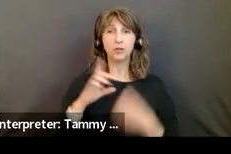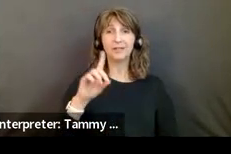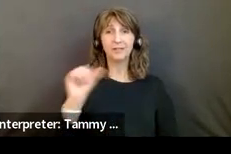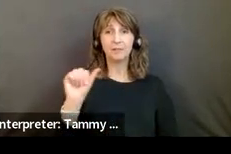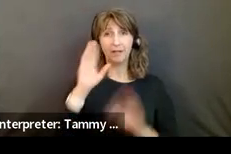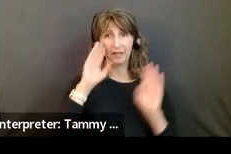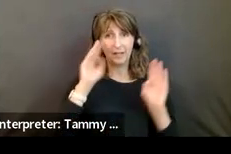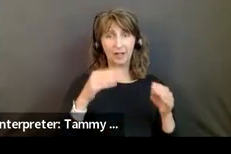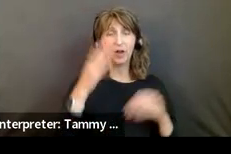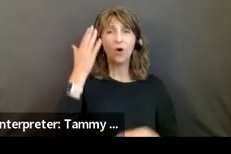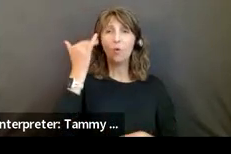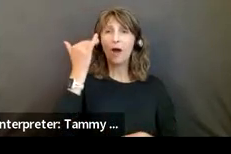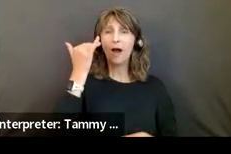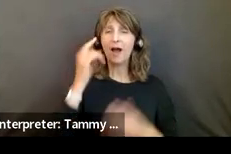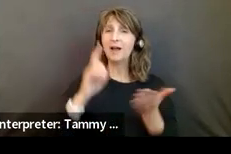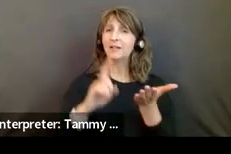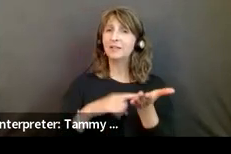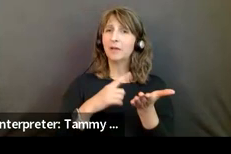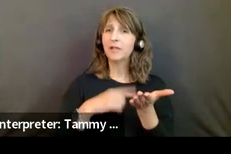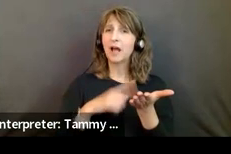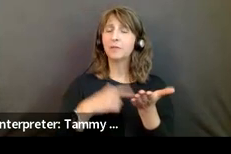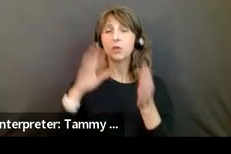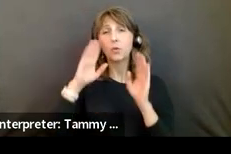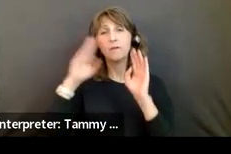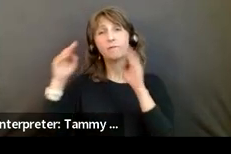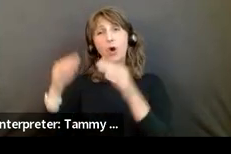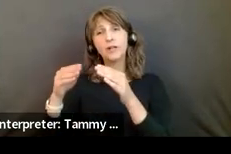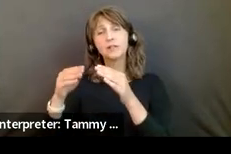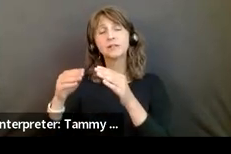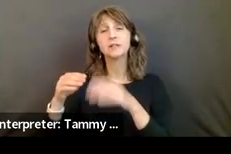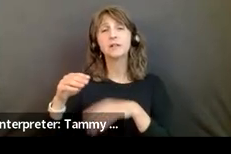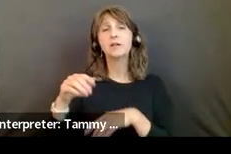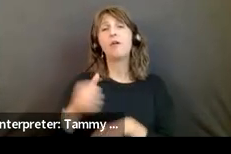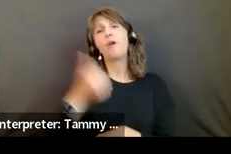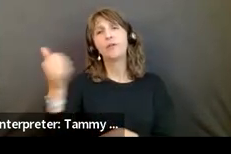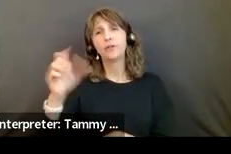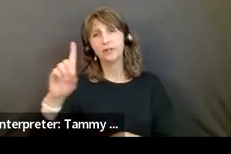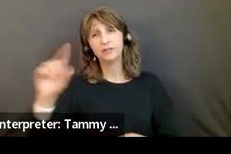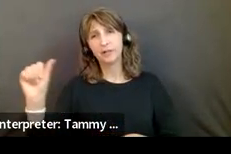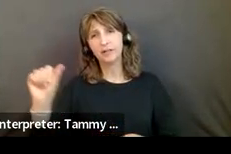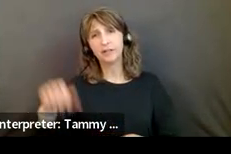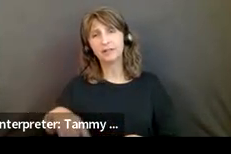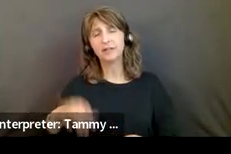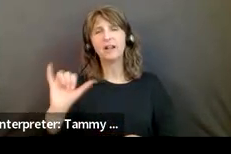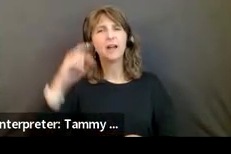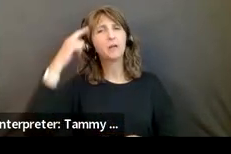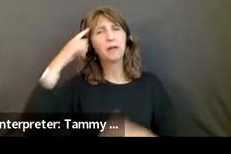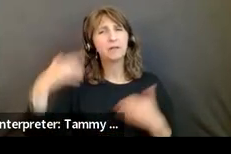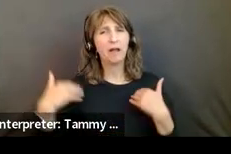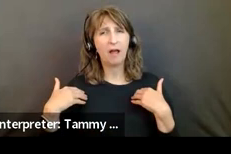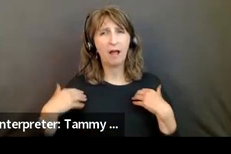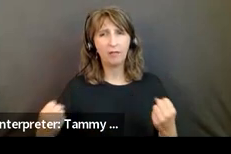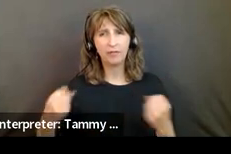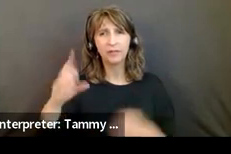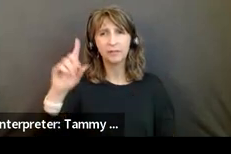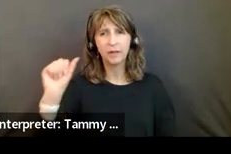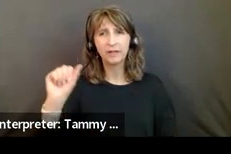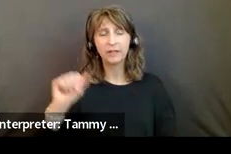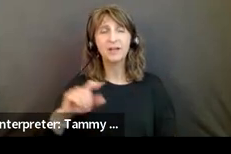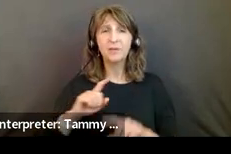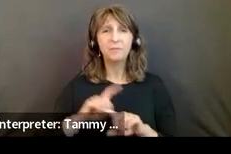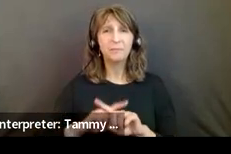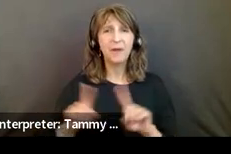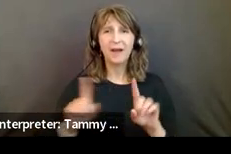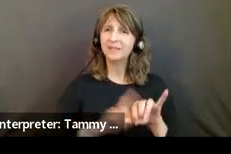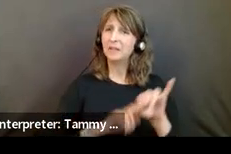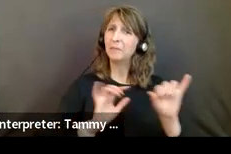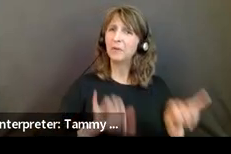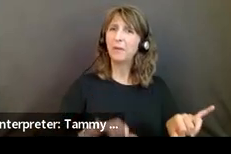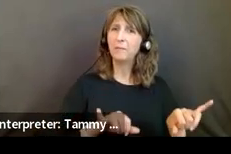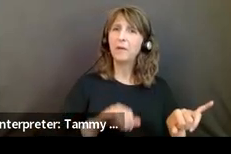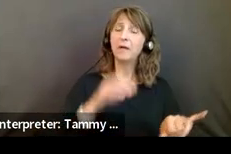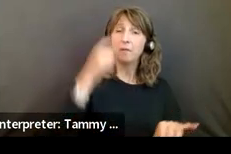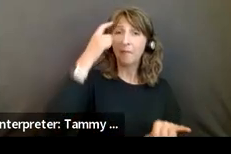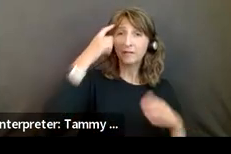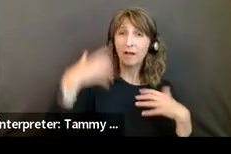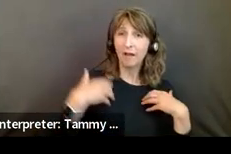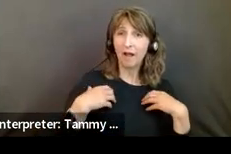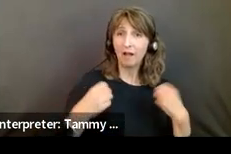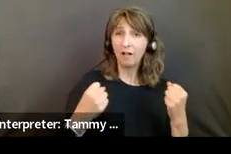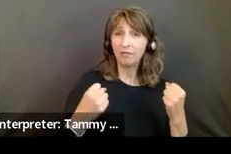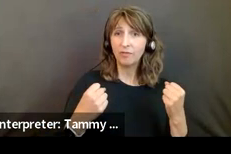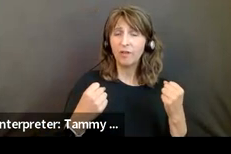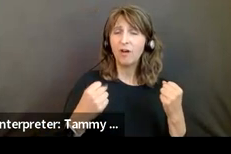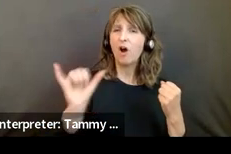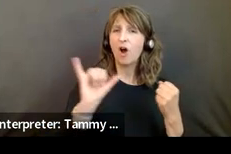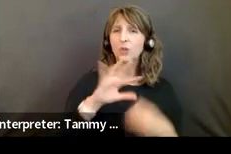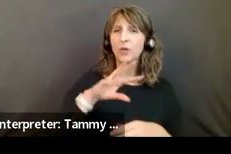But under that thing, umbrella, when we are talking about mental health, we also have to talk about emotional health and emotional disabilities or just as important as any other disability.